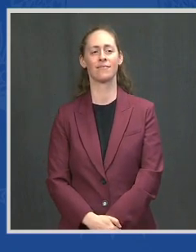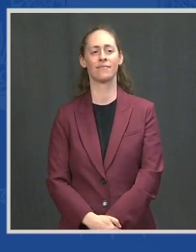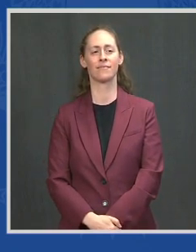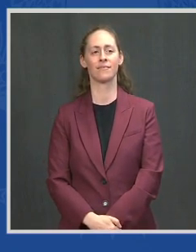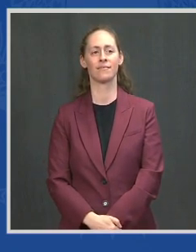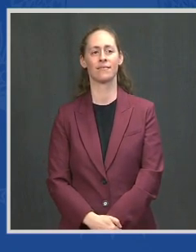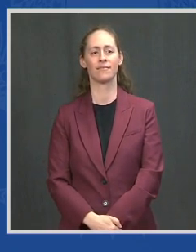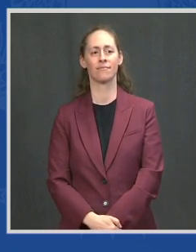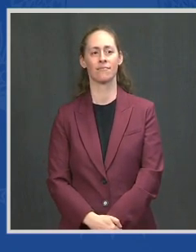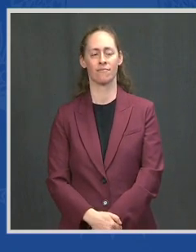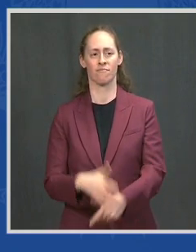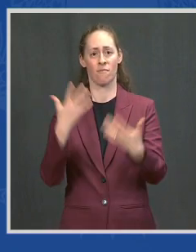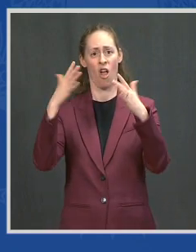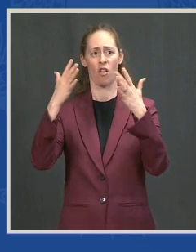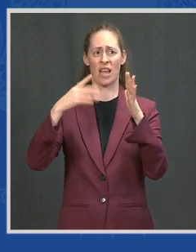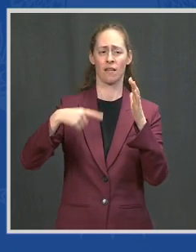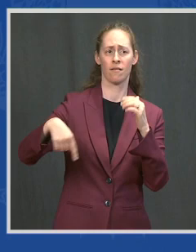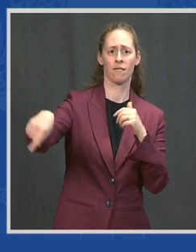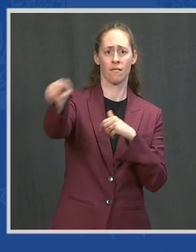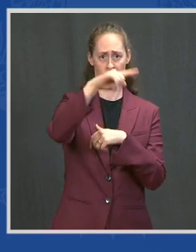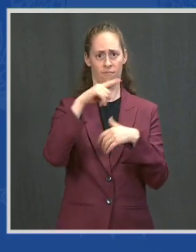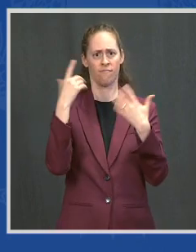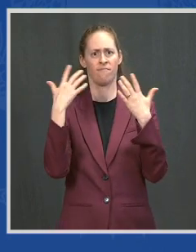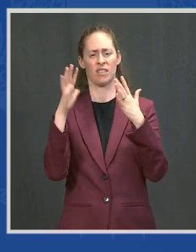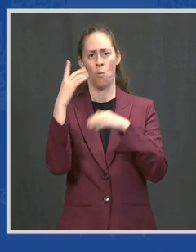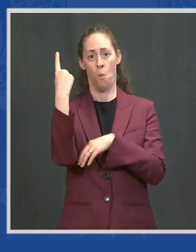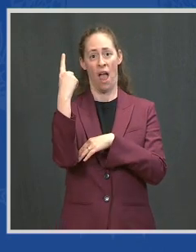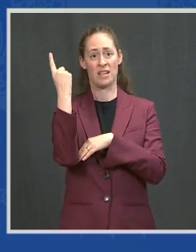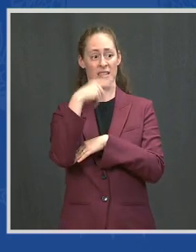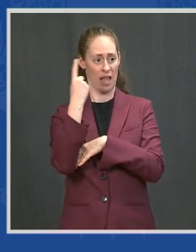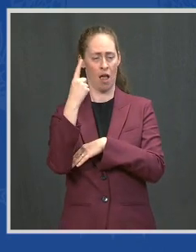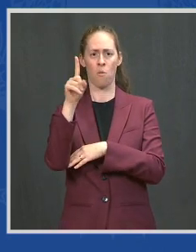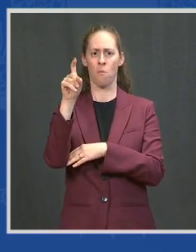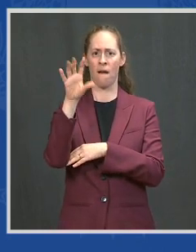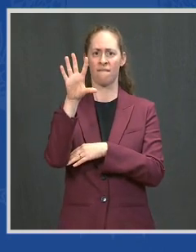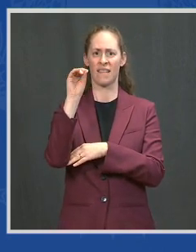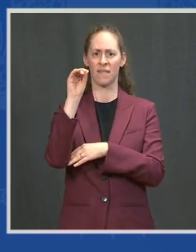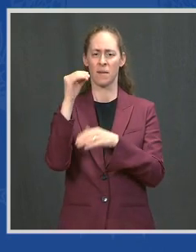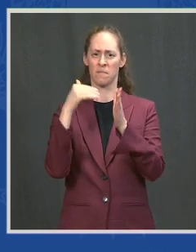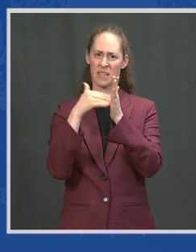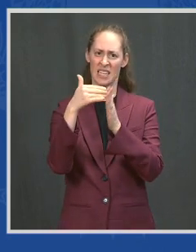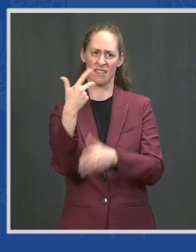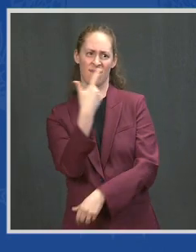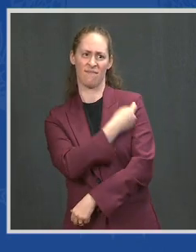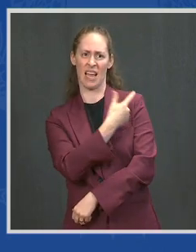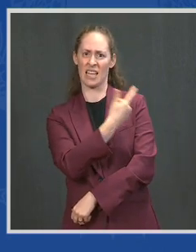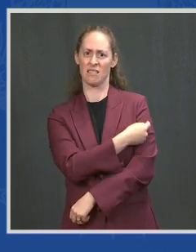Over 105 million Americans are fully vaccinated. And among our most vulnerable population seniors,